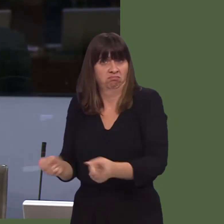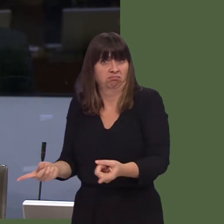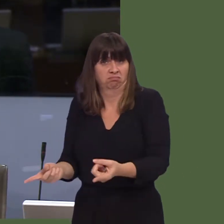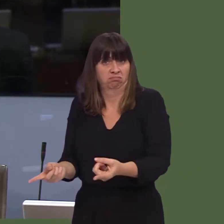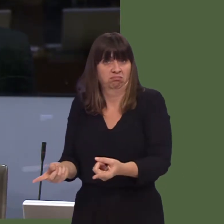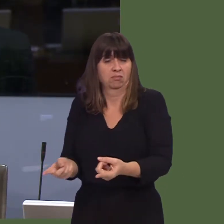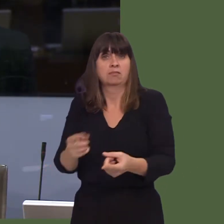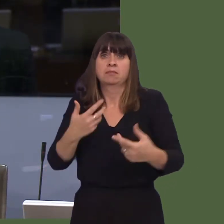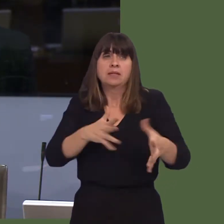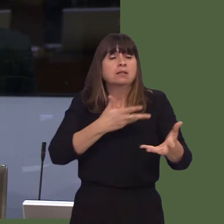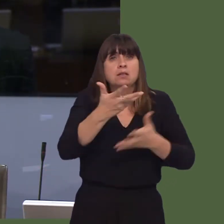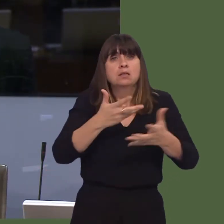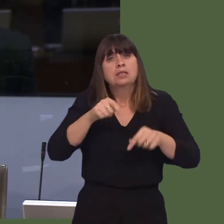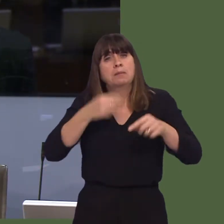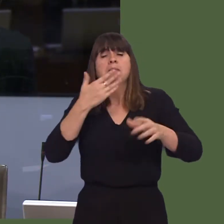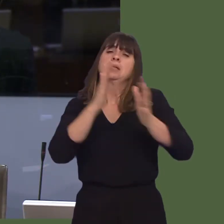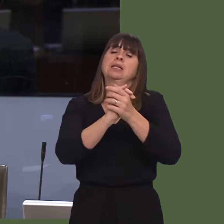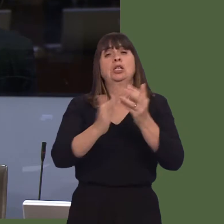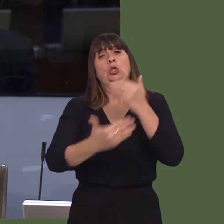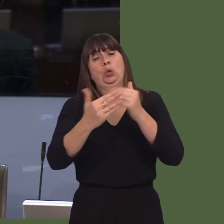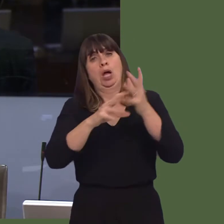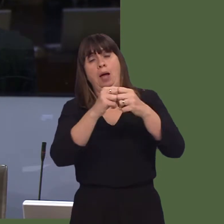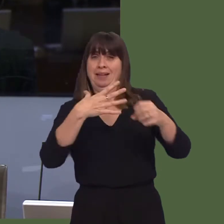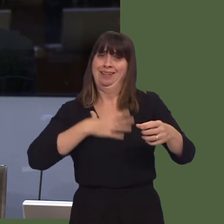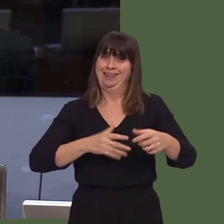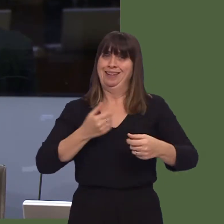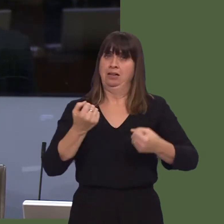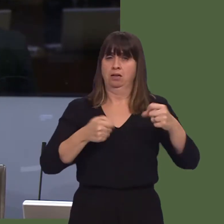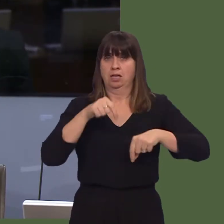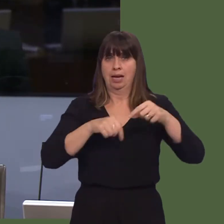I have written to the lead cabinet member, Councillor Rhys Lewis, who has given me a